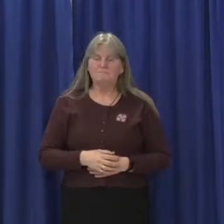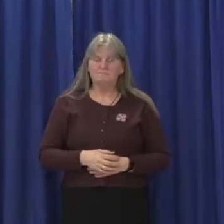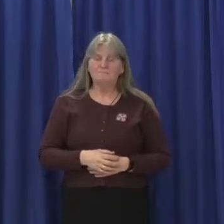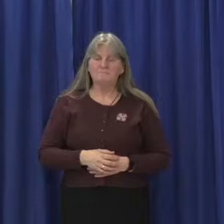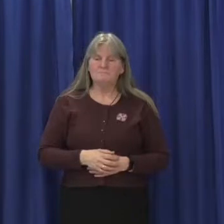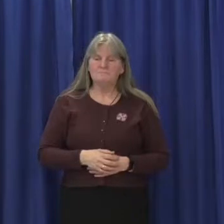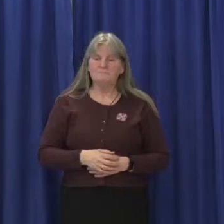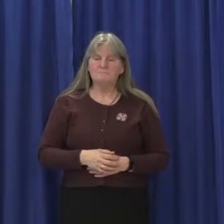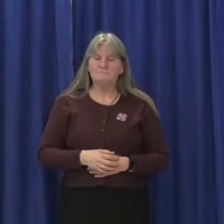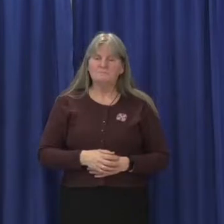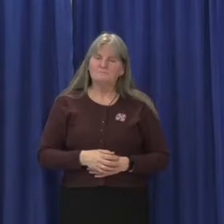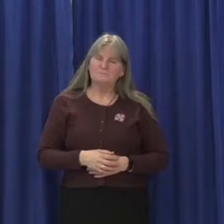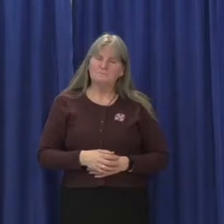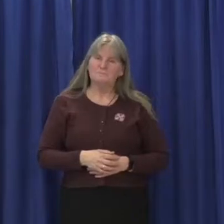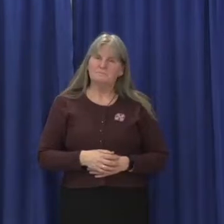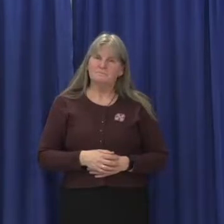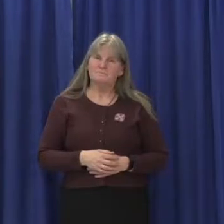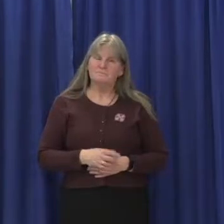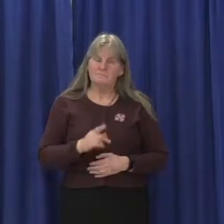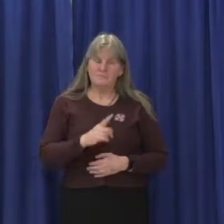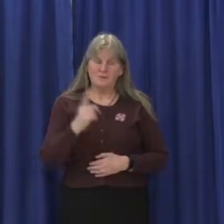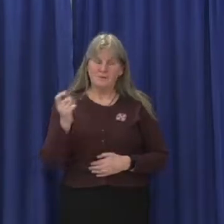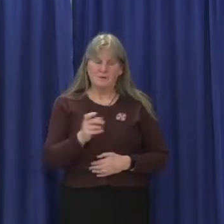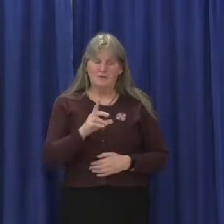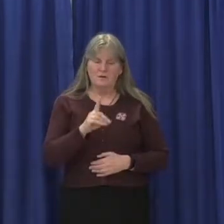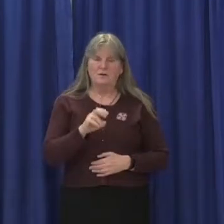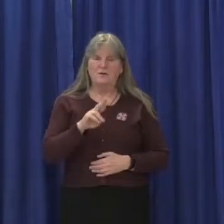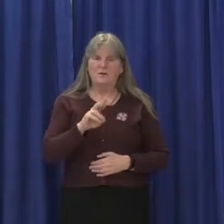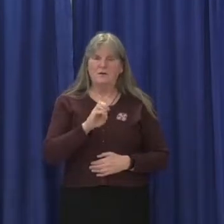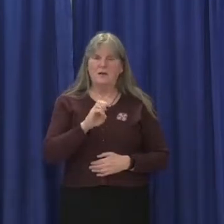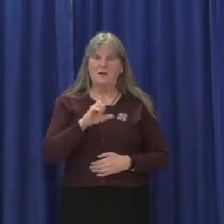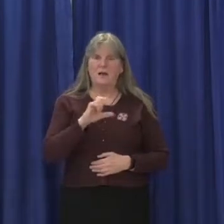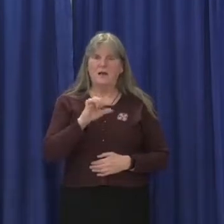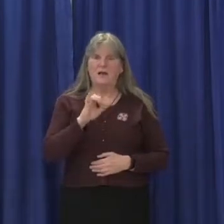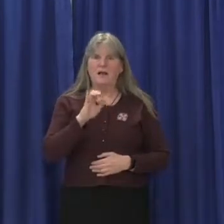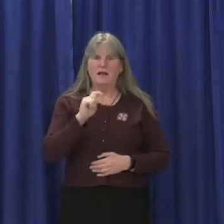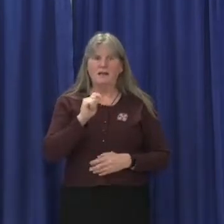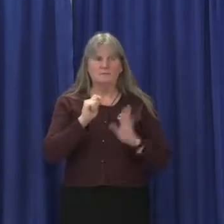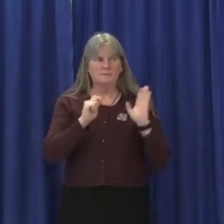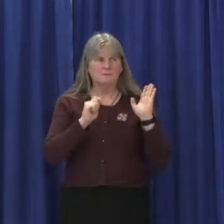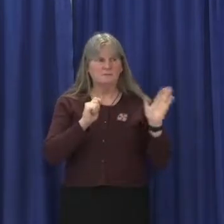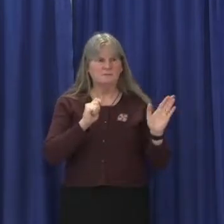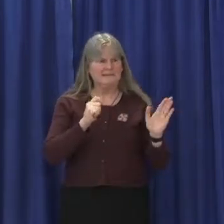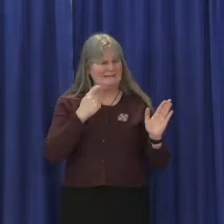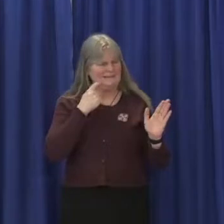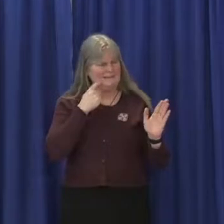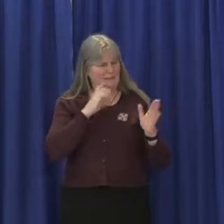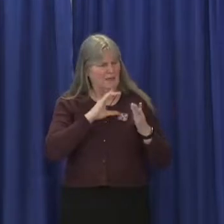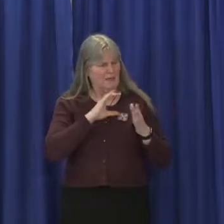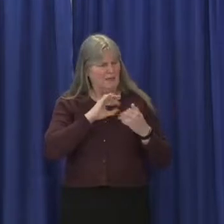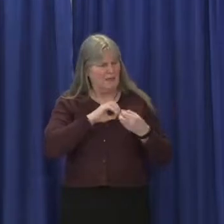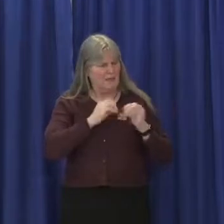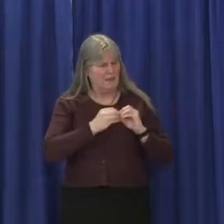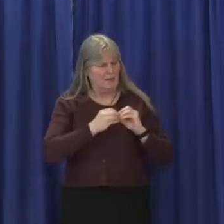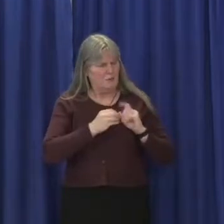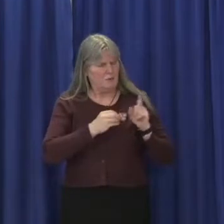I just want-- this one will be for Dr Elliott again. I want to refer back to those numbers you gave out earlier that there's currently no one